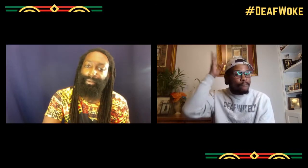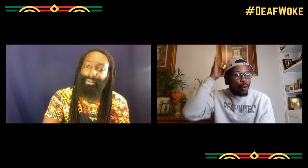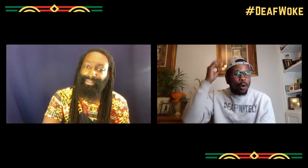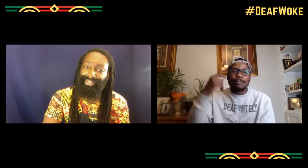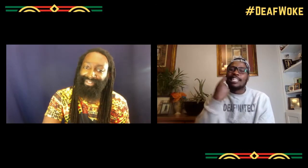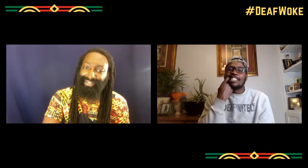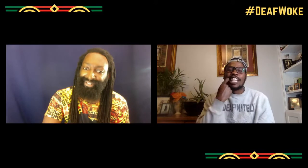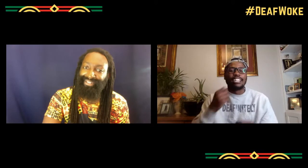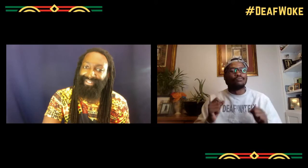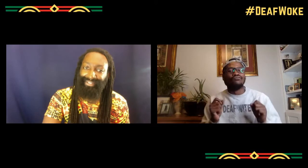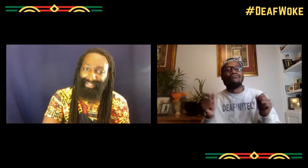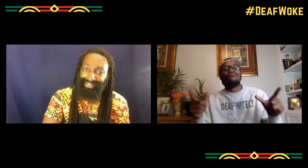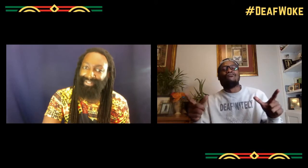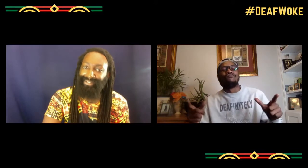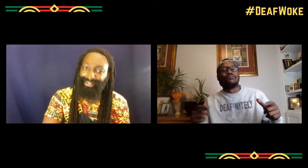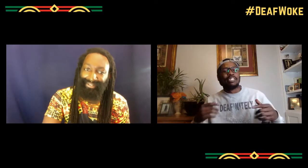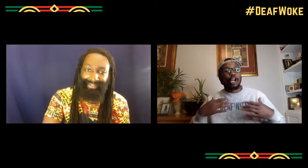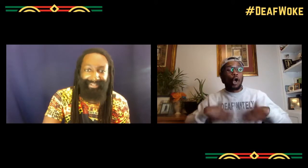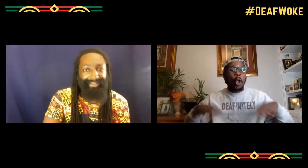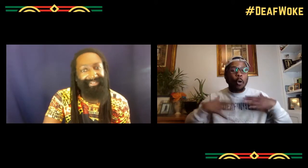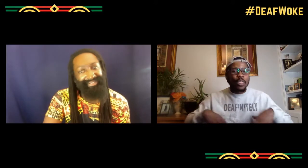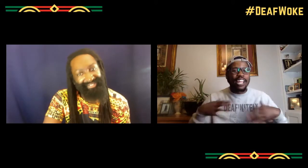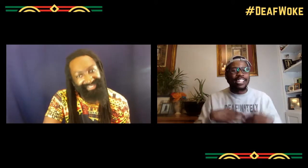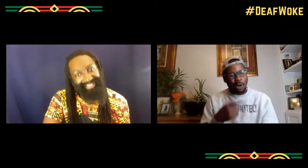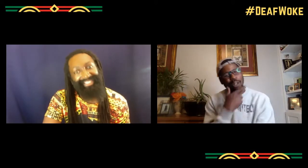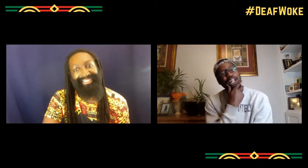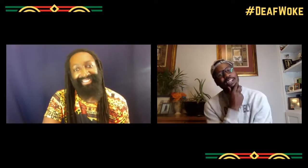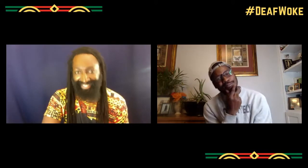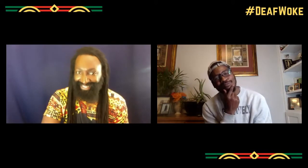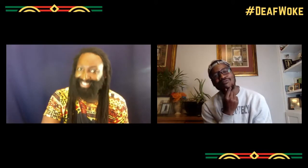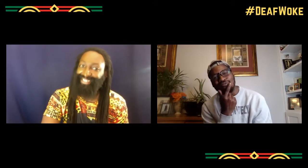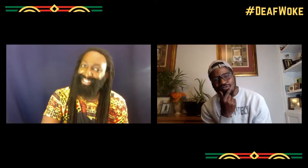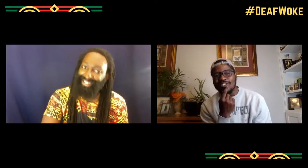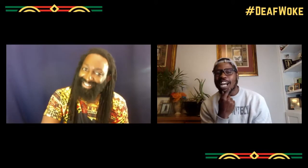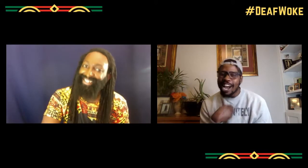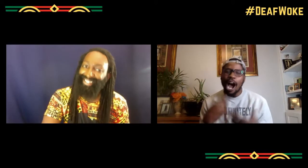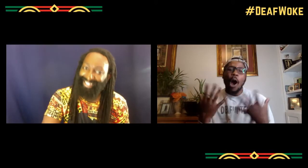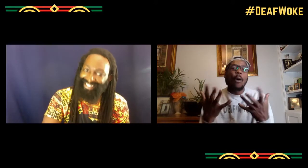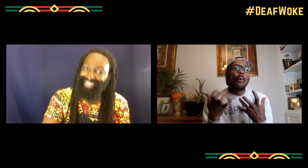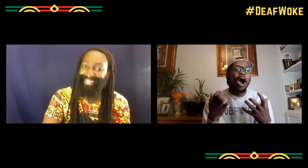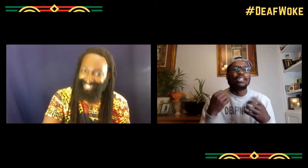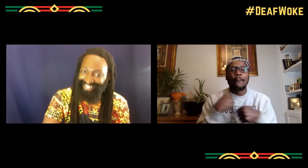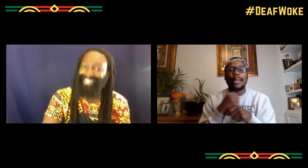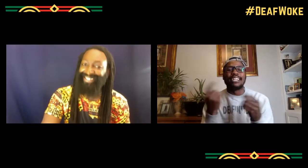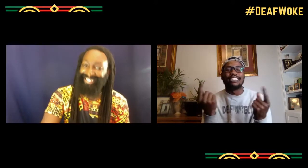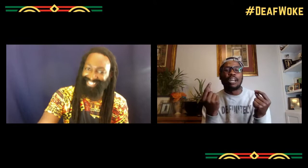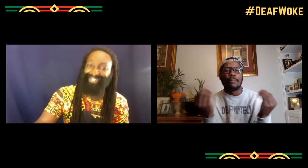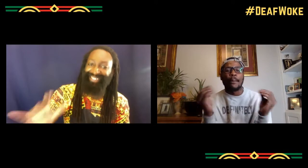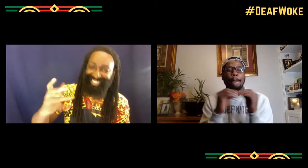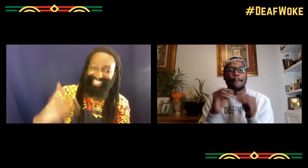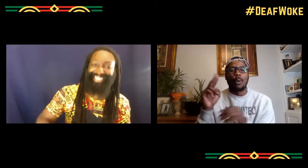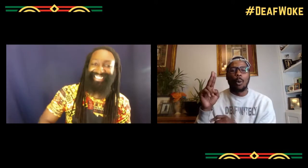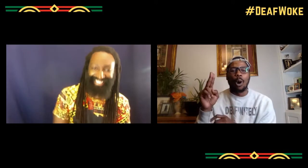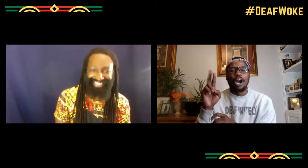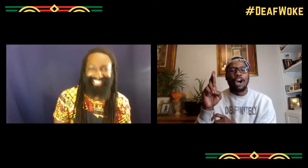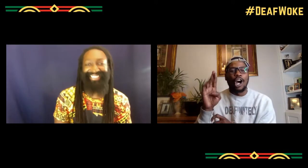I know at that time during Wawa, he was putting out content. And I was like, oh, I saw his, I saw some of his stuff.